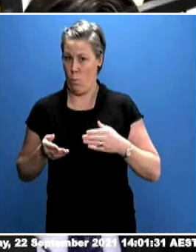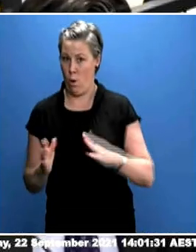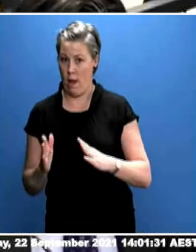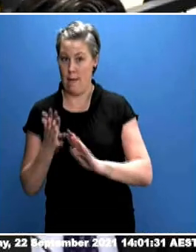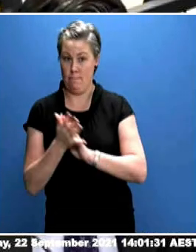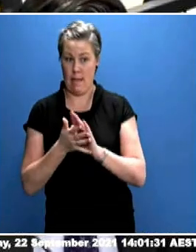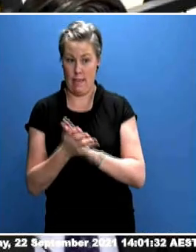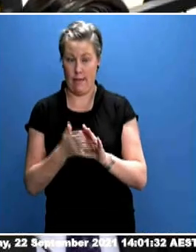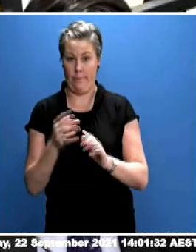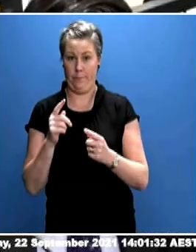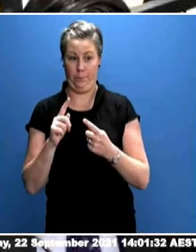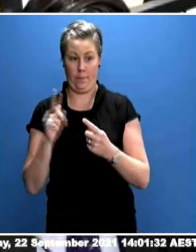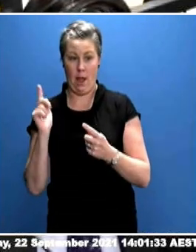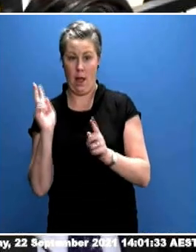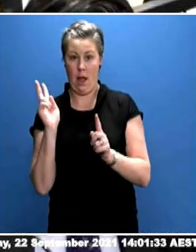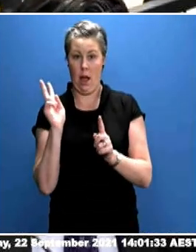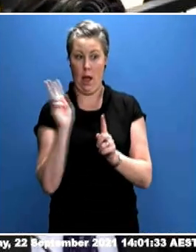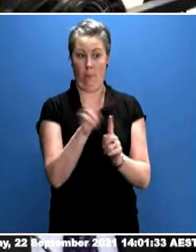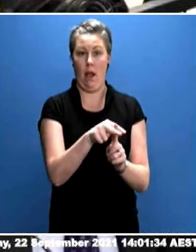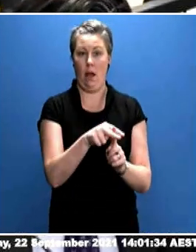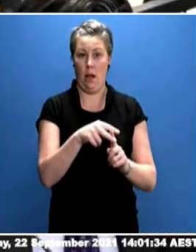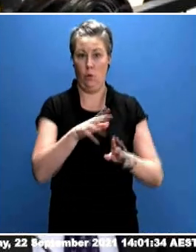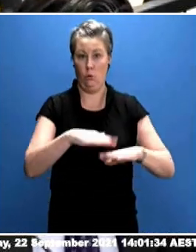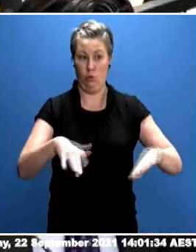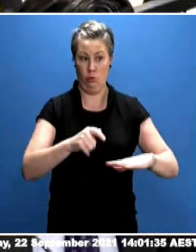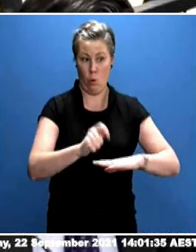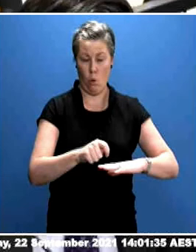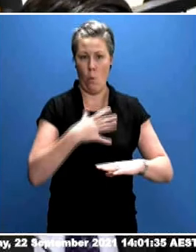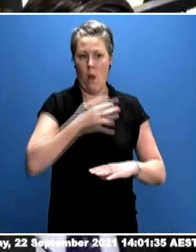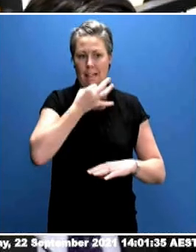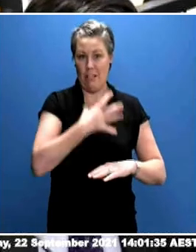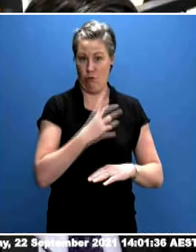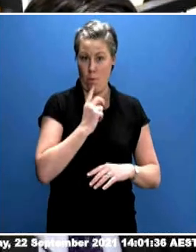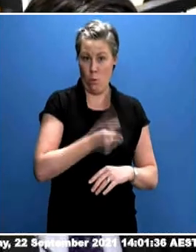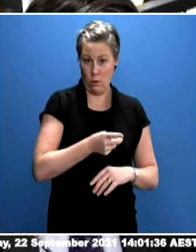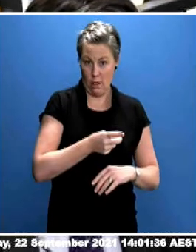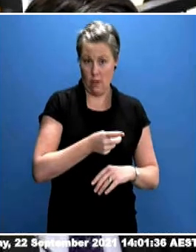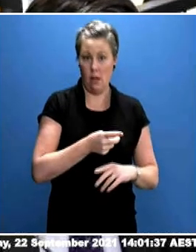made to the Children's Court for an interim order and then, the child can be